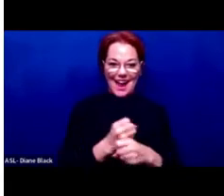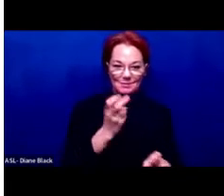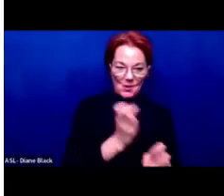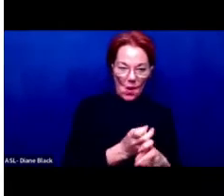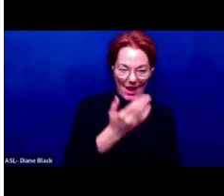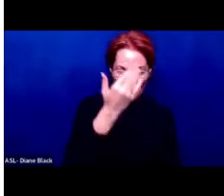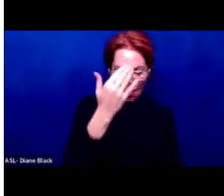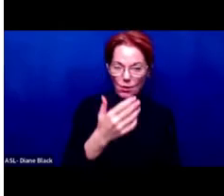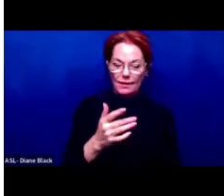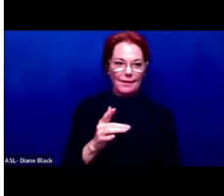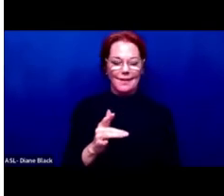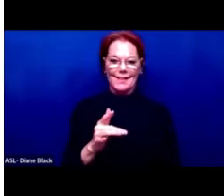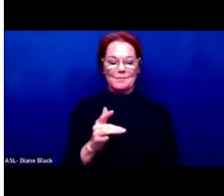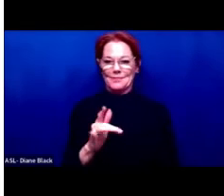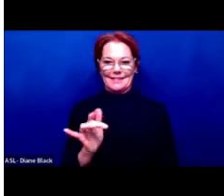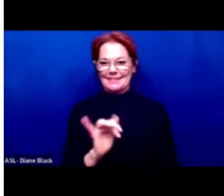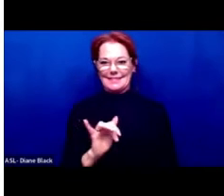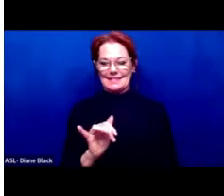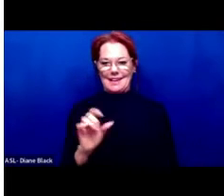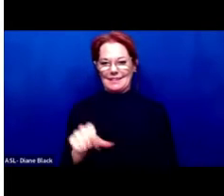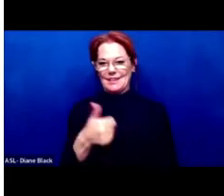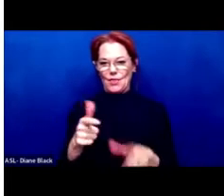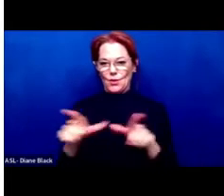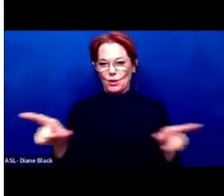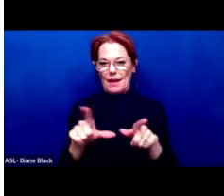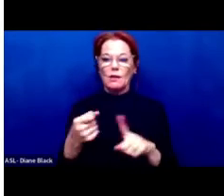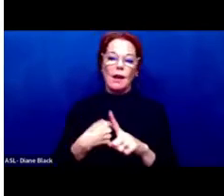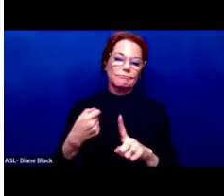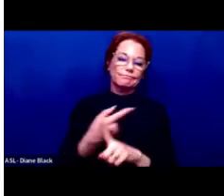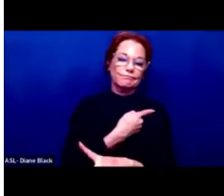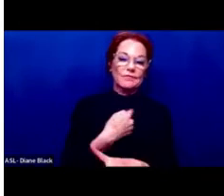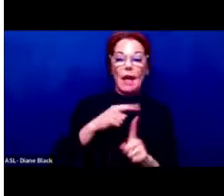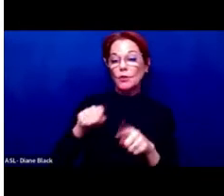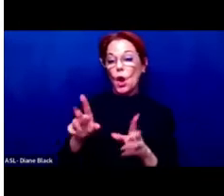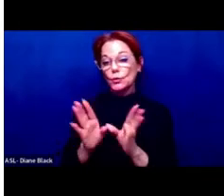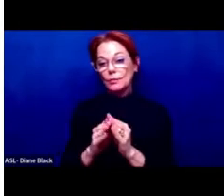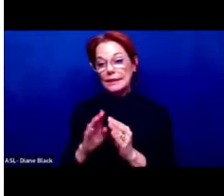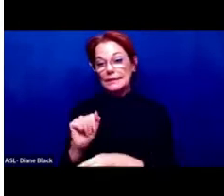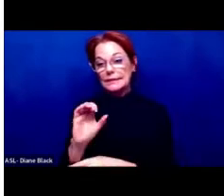language I've actually is I know I've been in meetings at ACL, where people talk and I don't